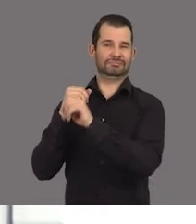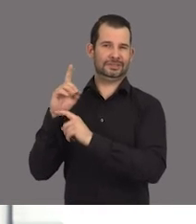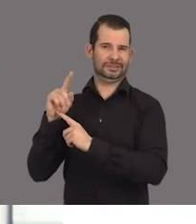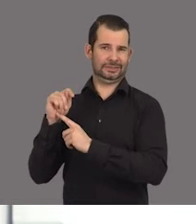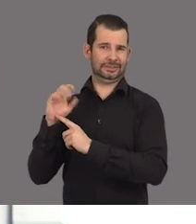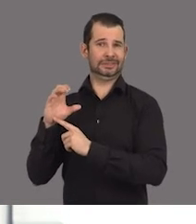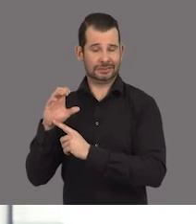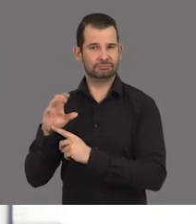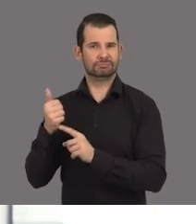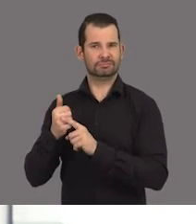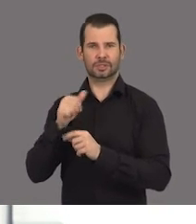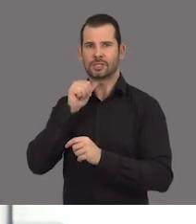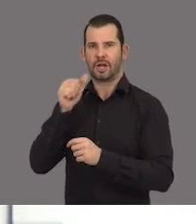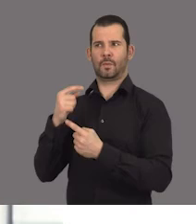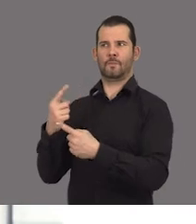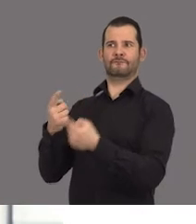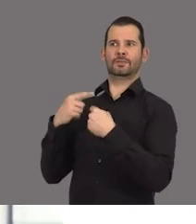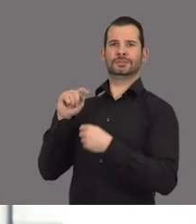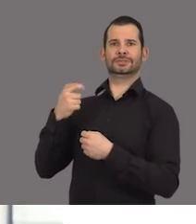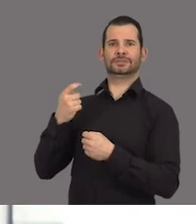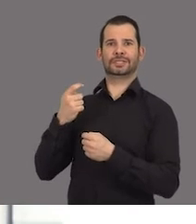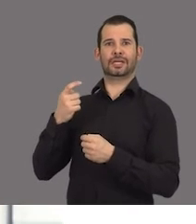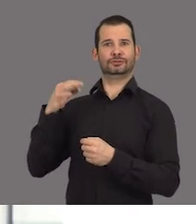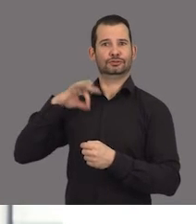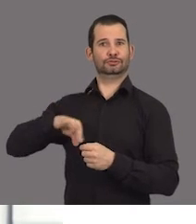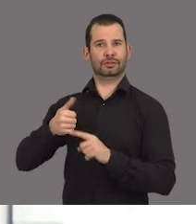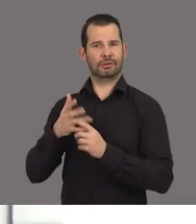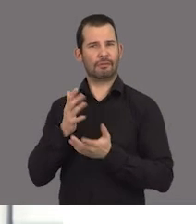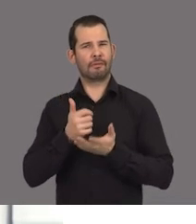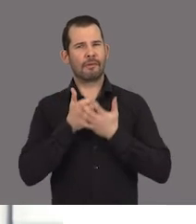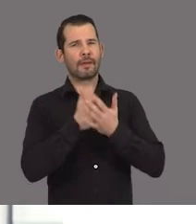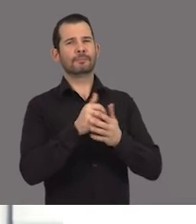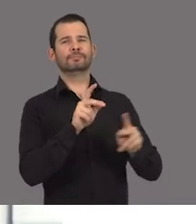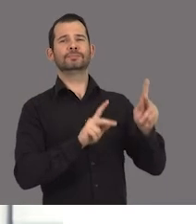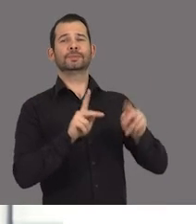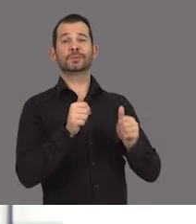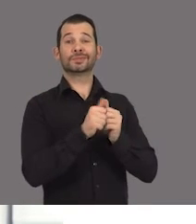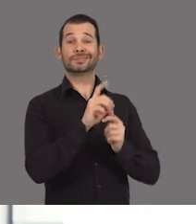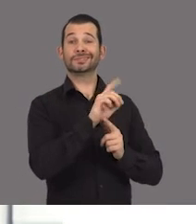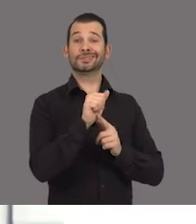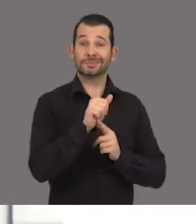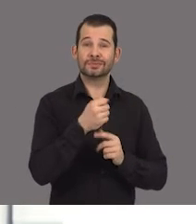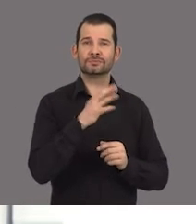That means, this tax credit reduces your tax payable, if you have any.